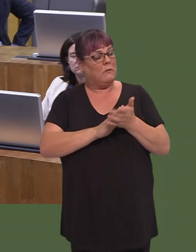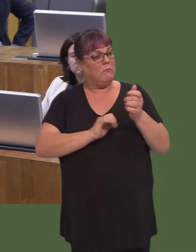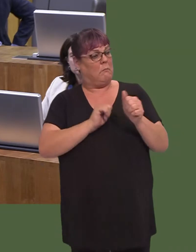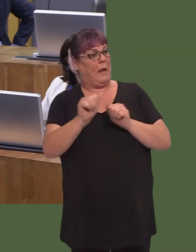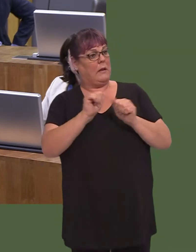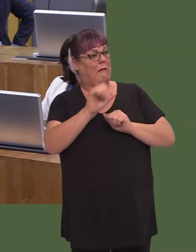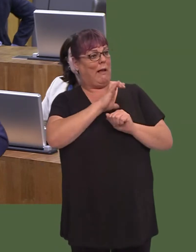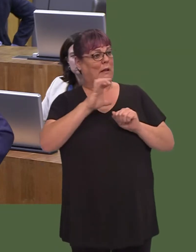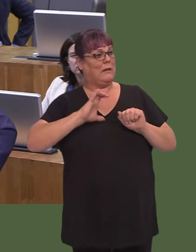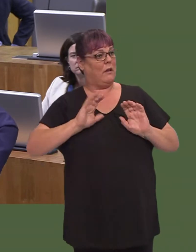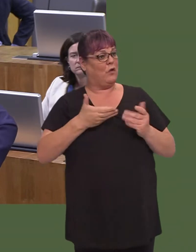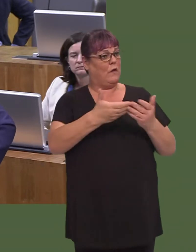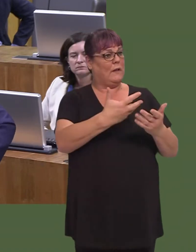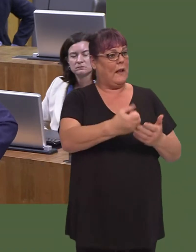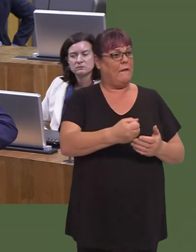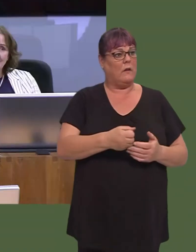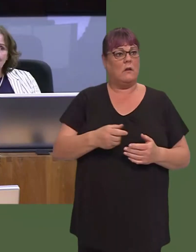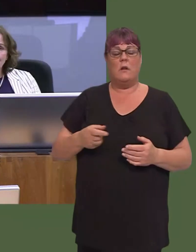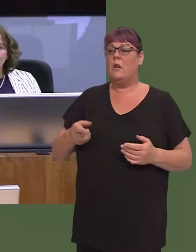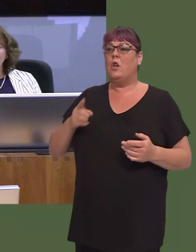manufacturers would ride to the rescueóor drive to the rescueóand would force the German